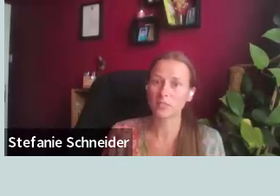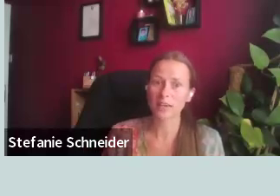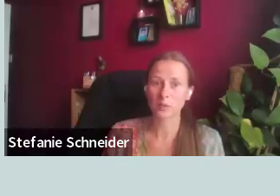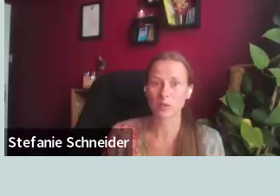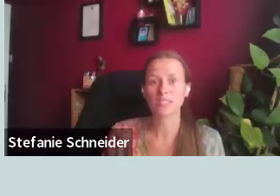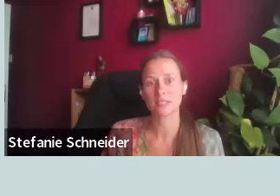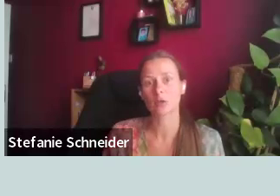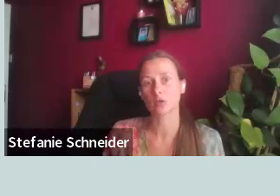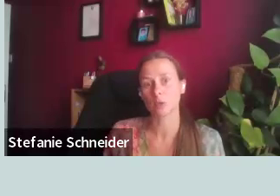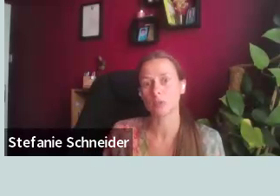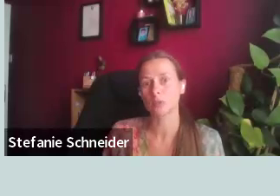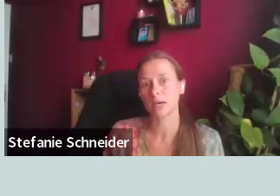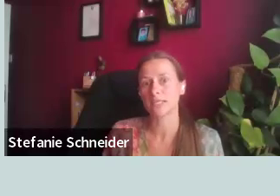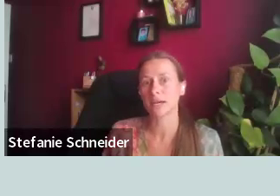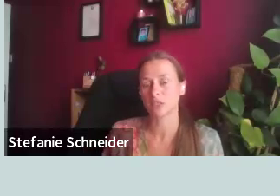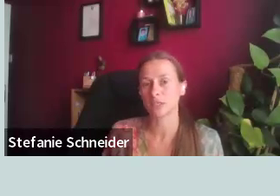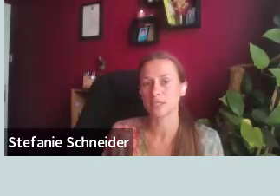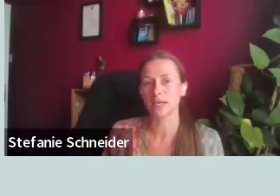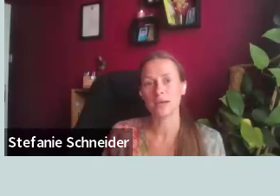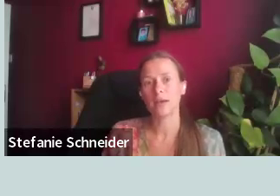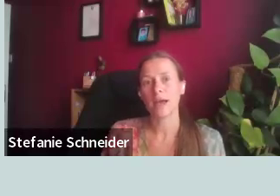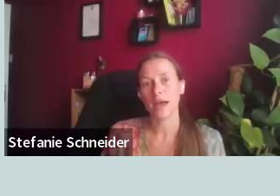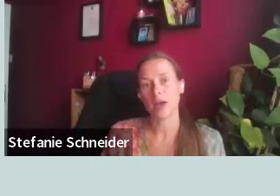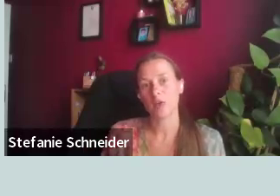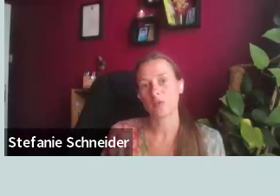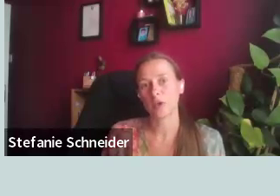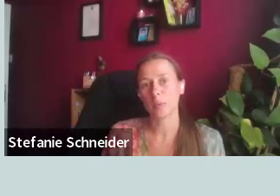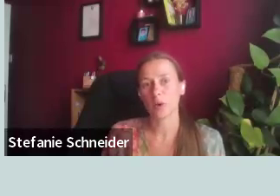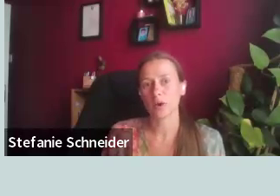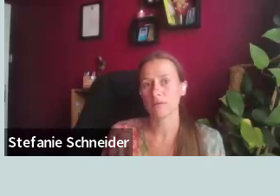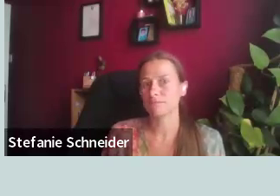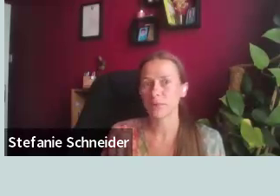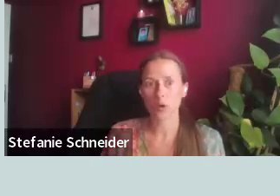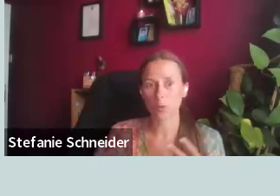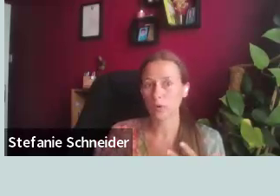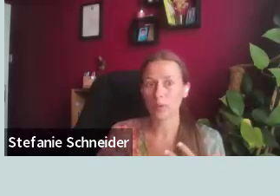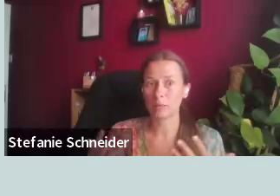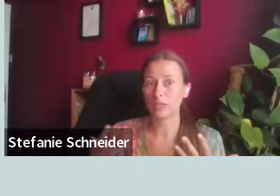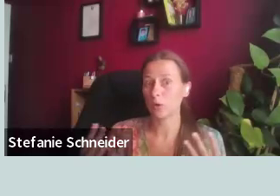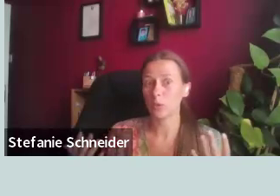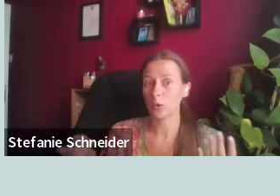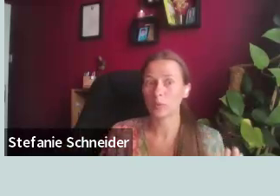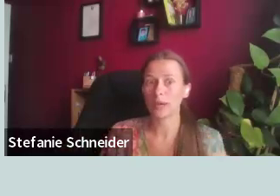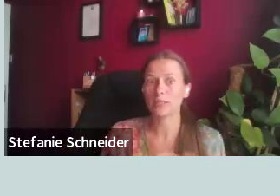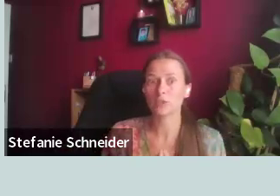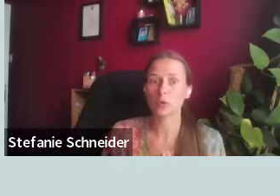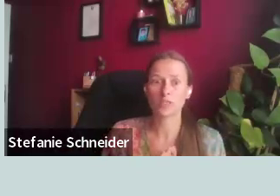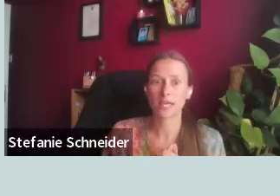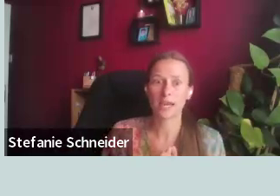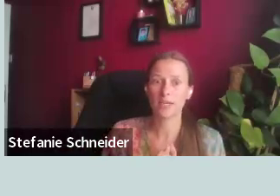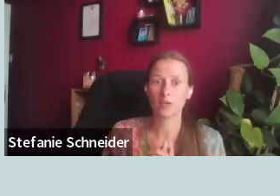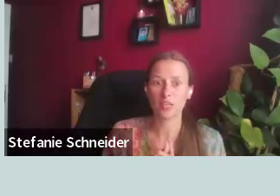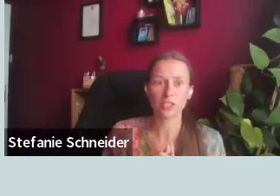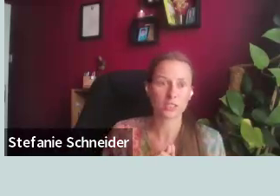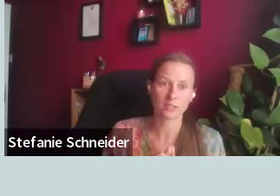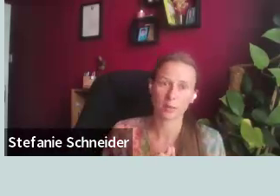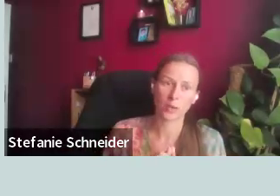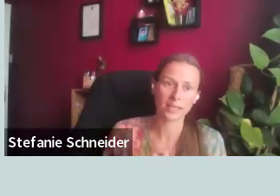successful yet but who can still contribute and might be more open-minded towards innovation in